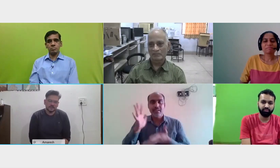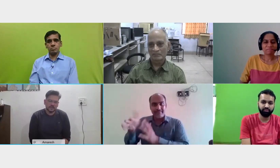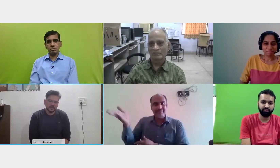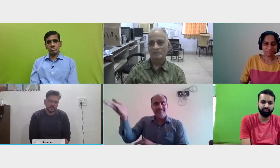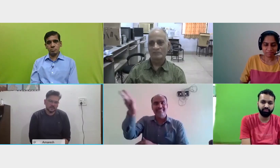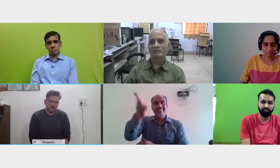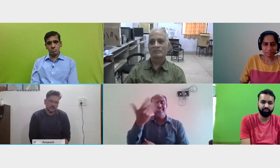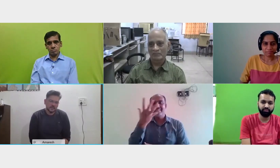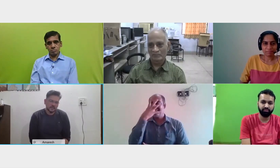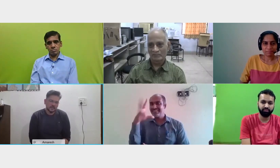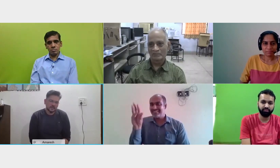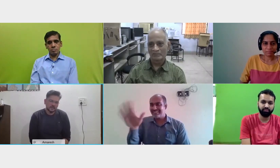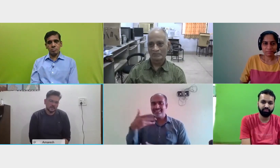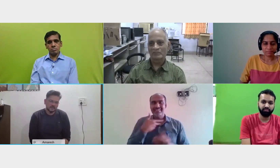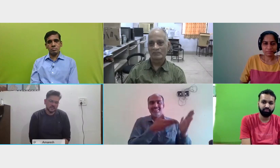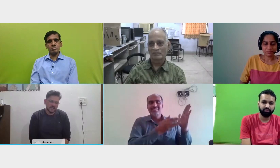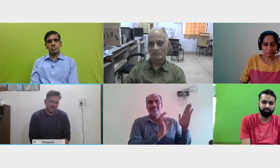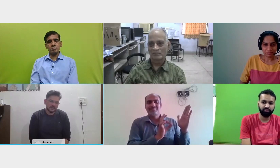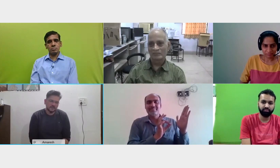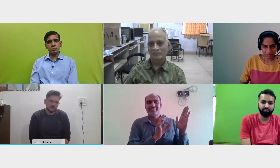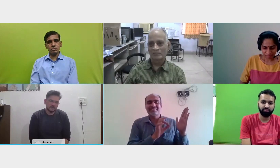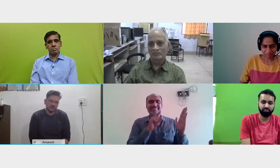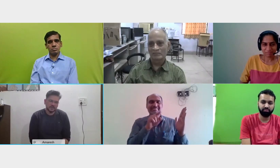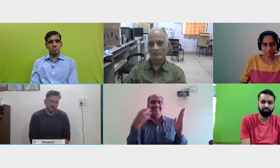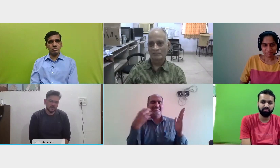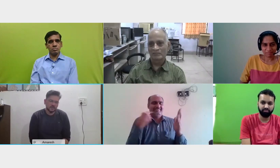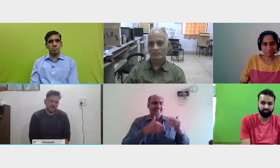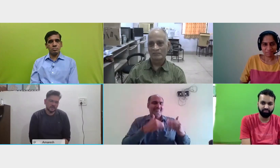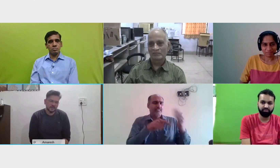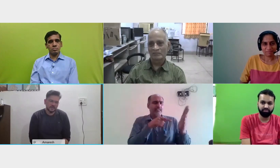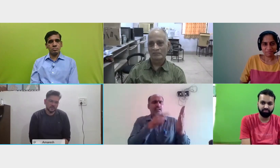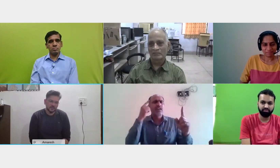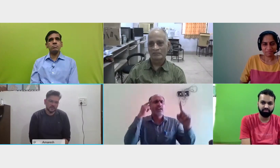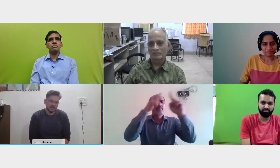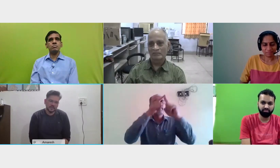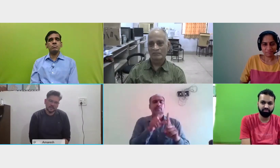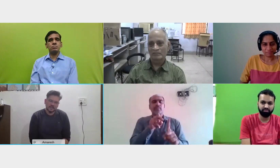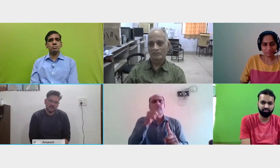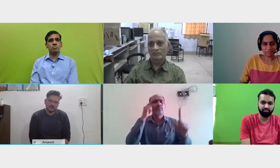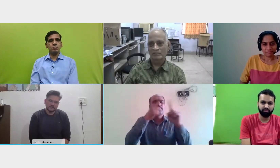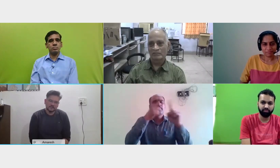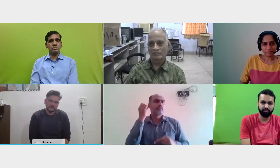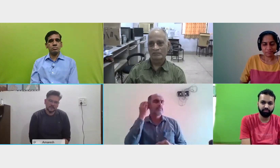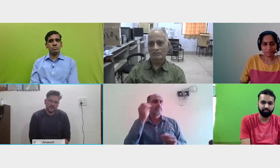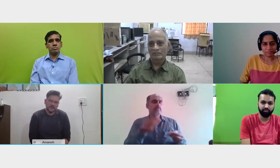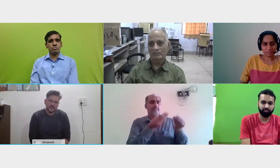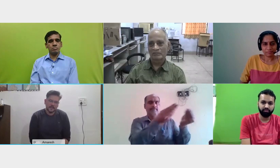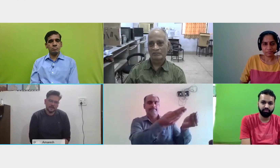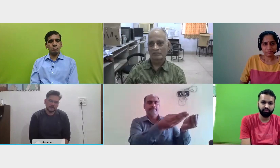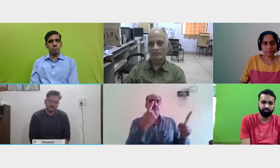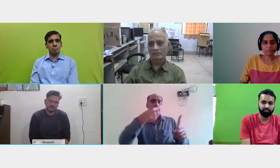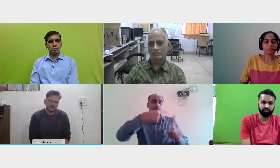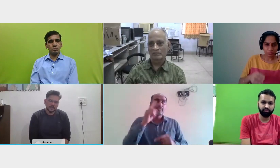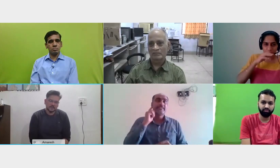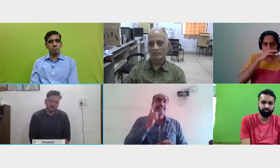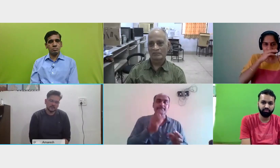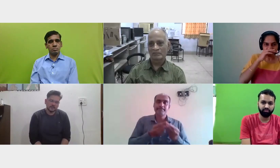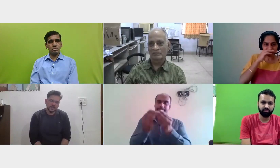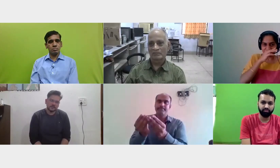you know like some signs for which we do not have English words so the aim of the dictionary